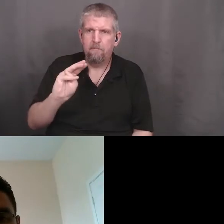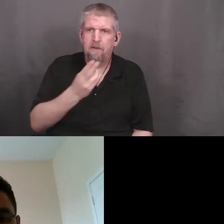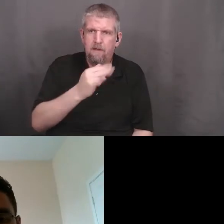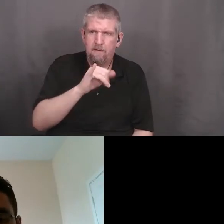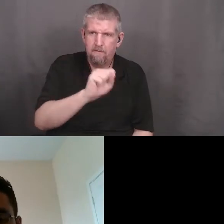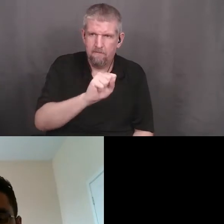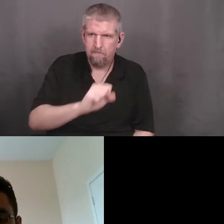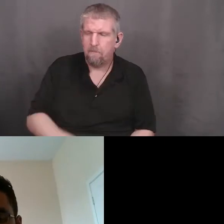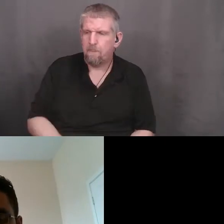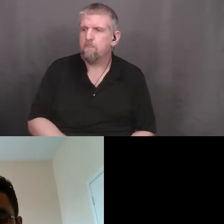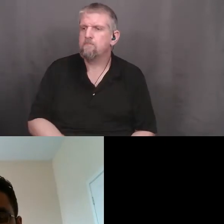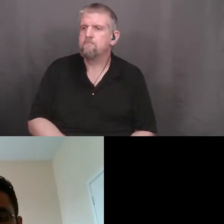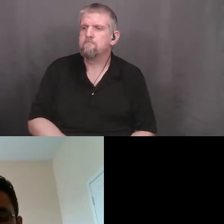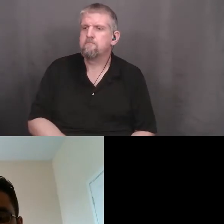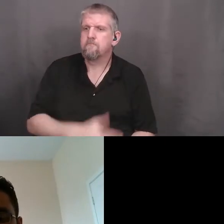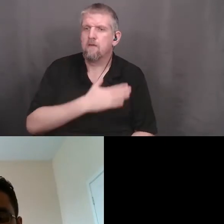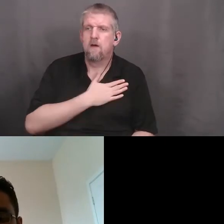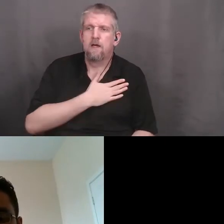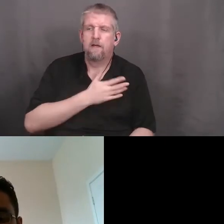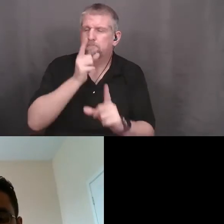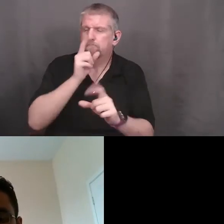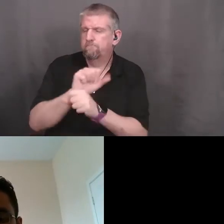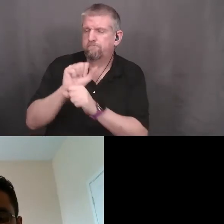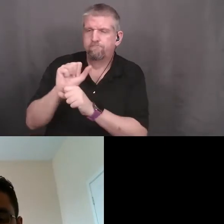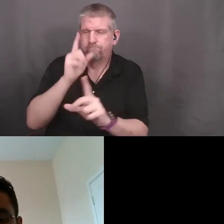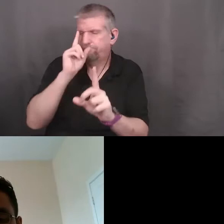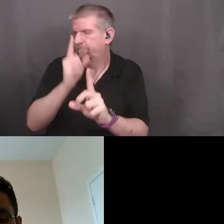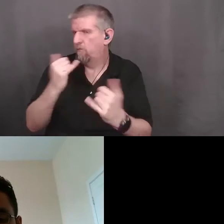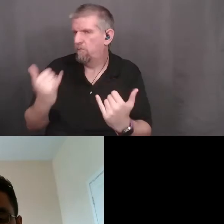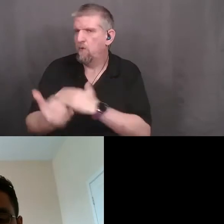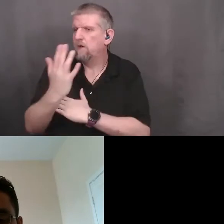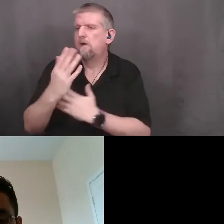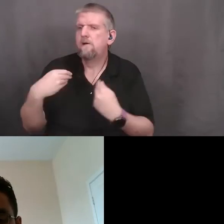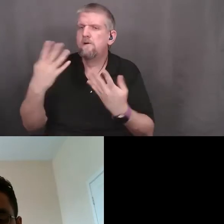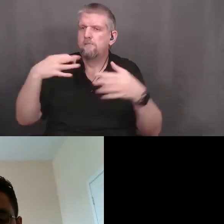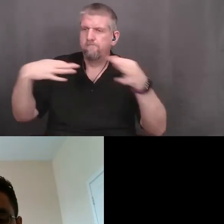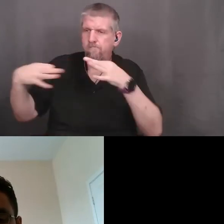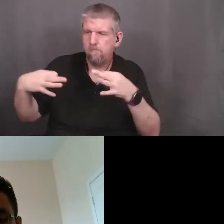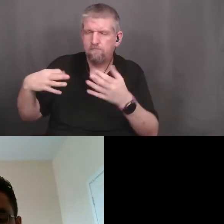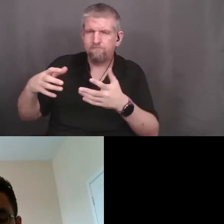My job this morning is to give you a better understanding of the vocational rehabilitation system